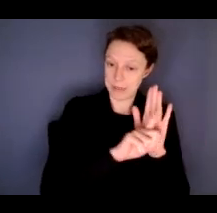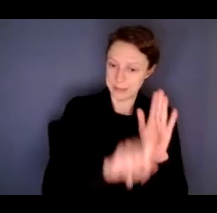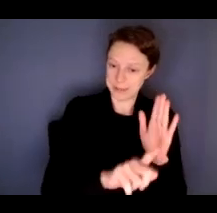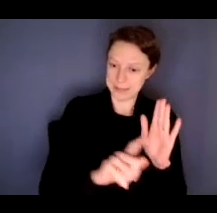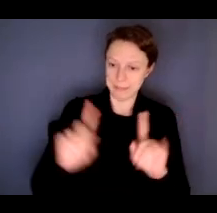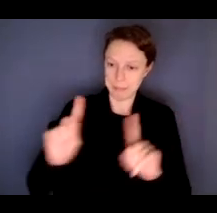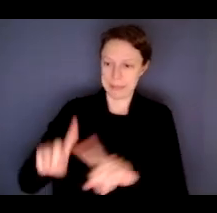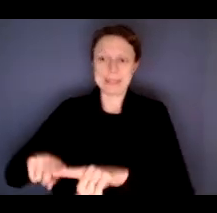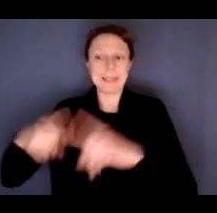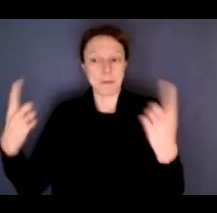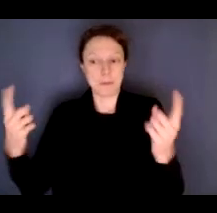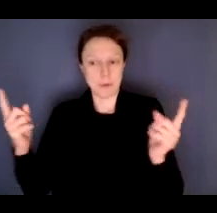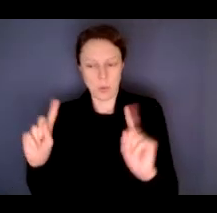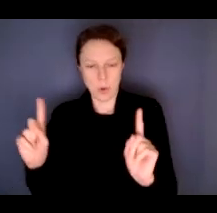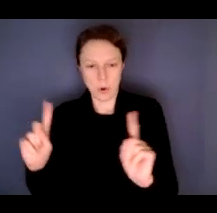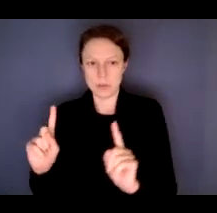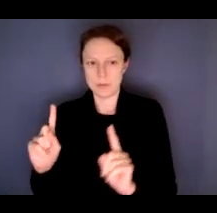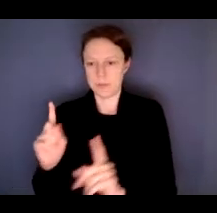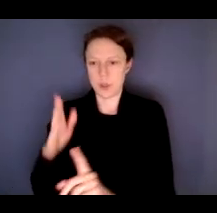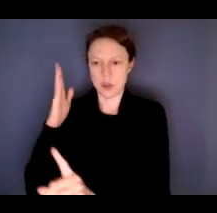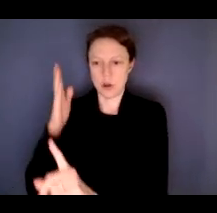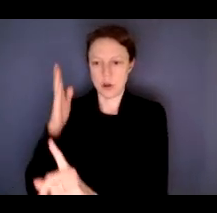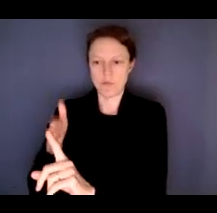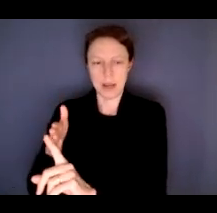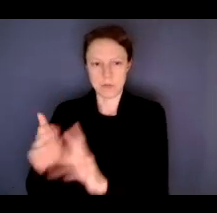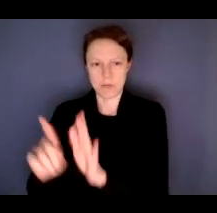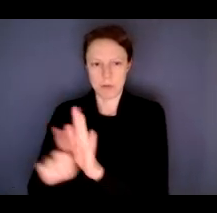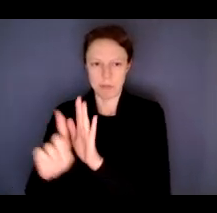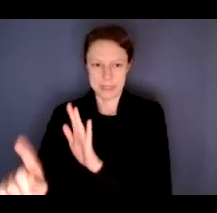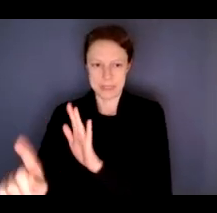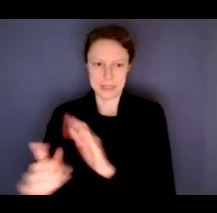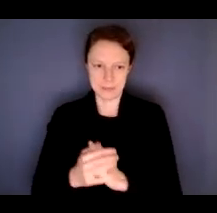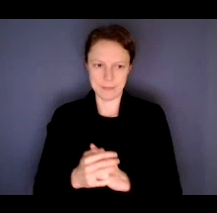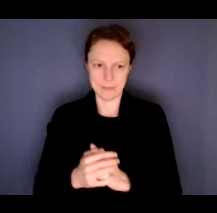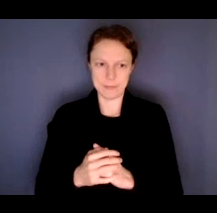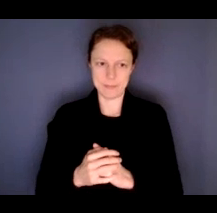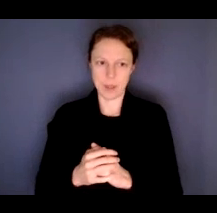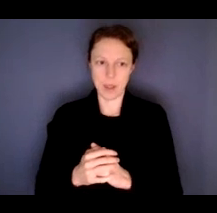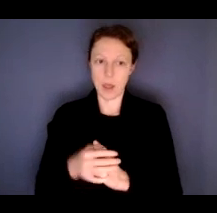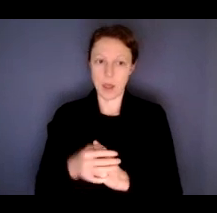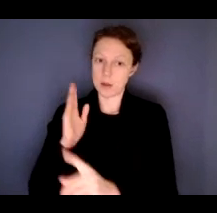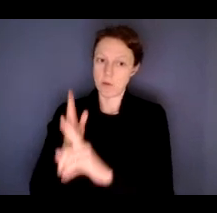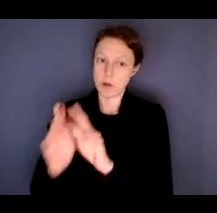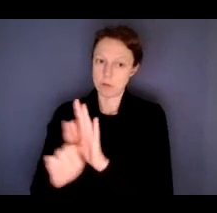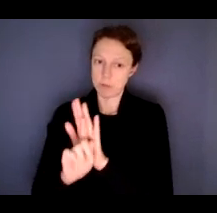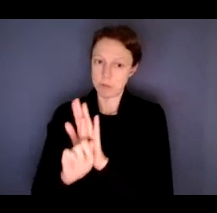about the role between the two is the direct representative. A direct representative is a